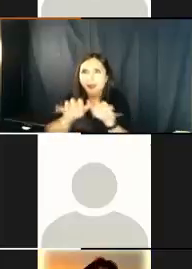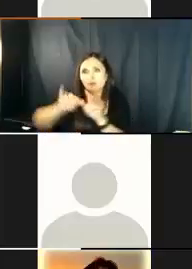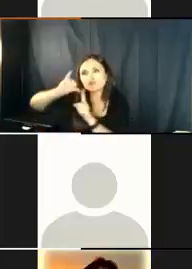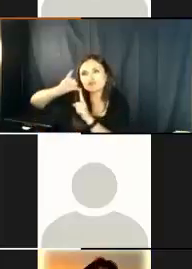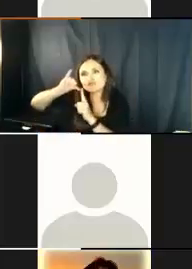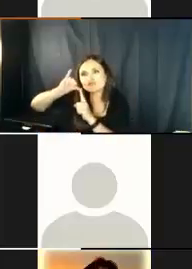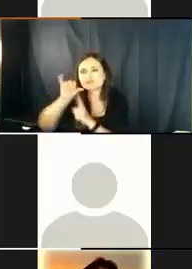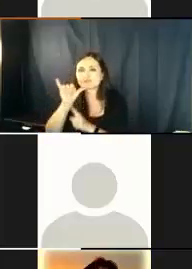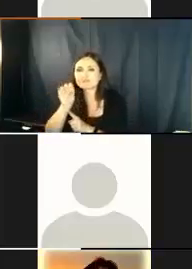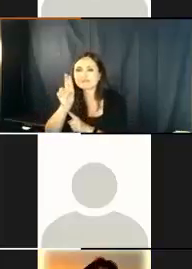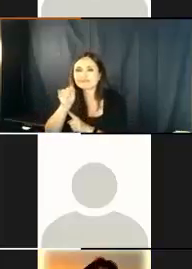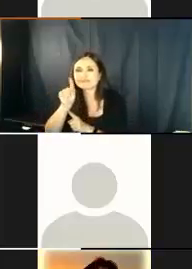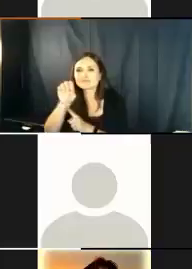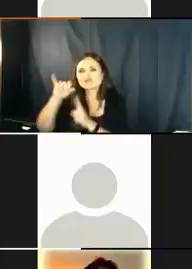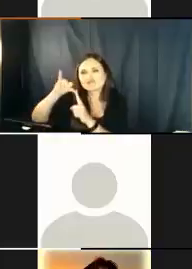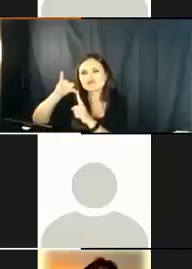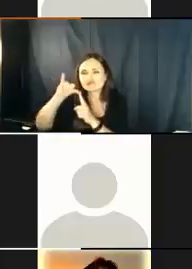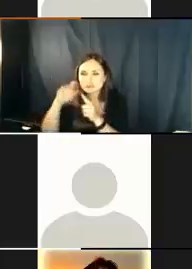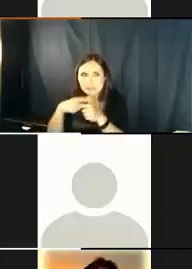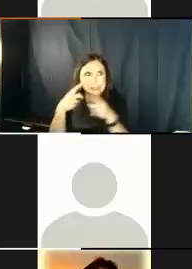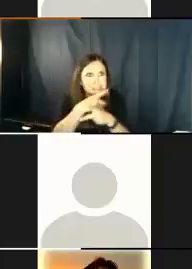And I'm going to figure it out.